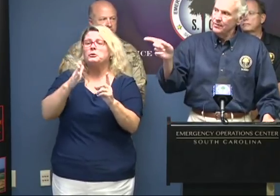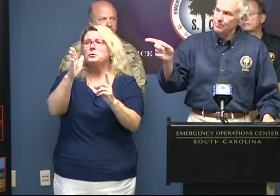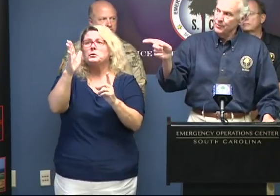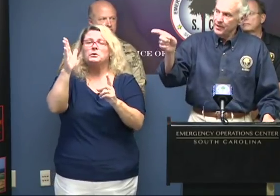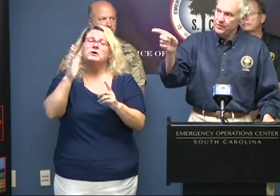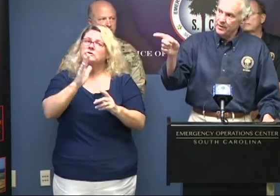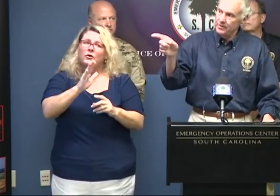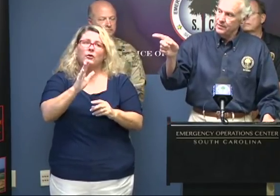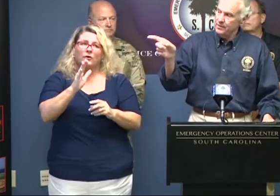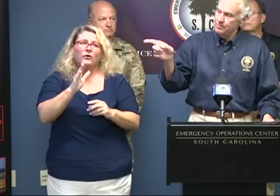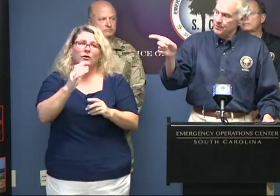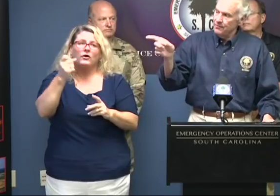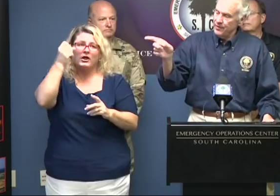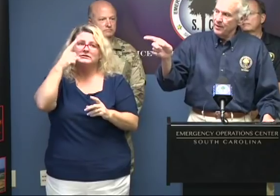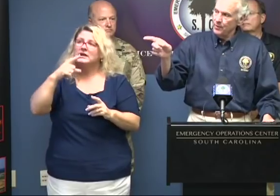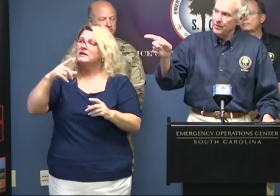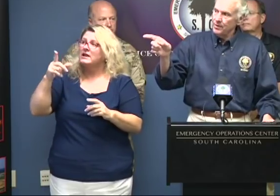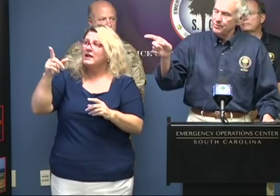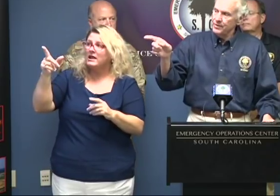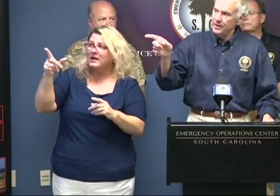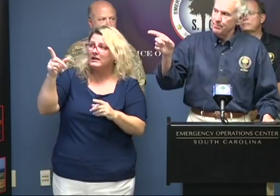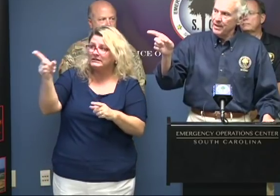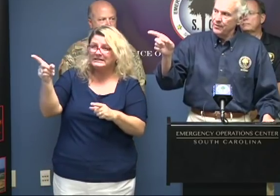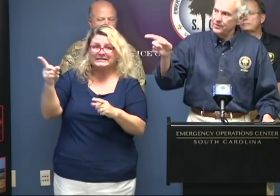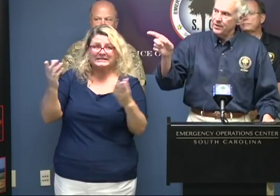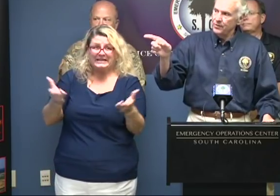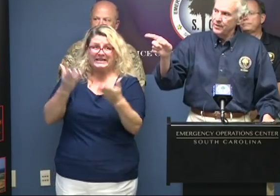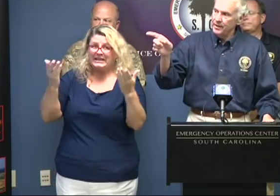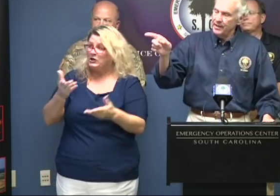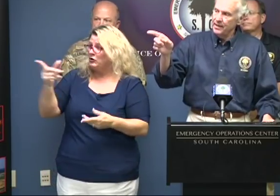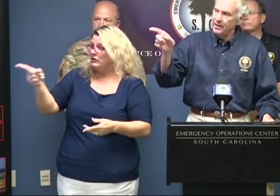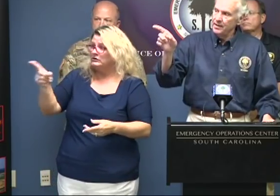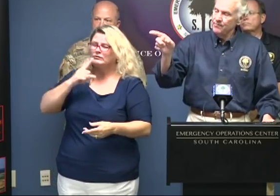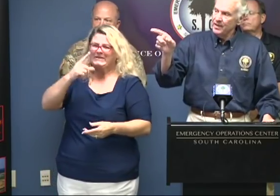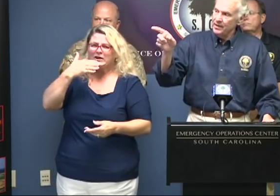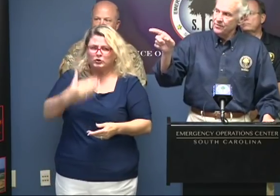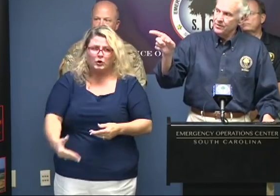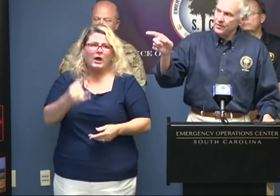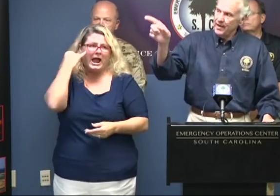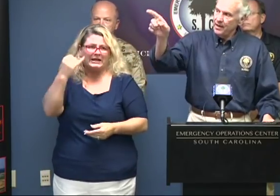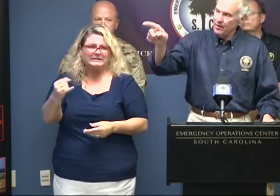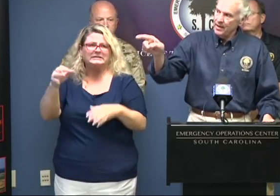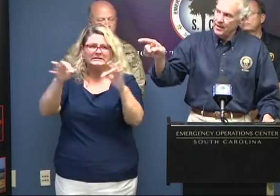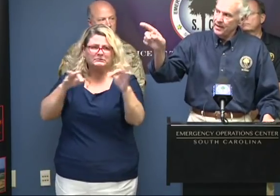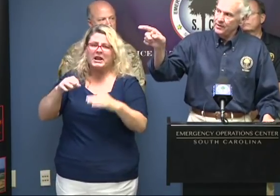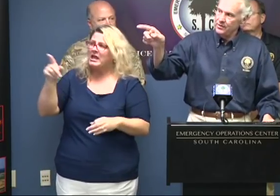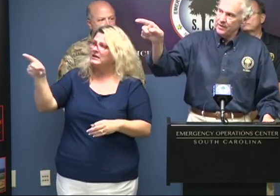The prediction is fairly well-represented by this cone. And again, it's the outlying edges,